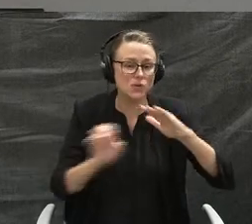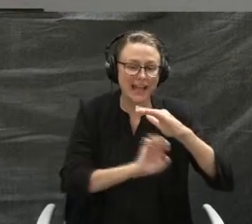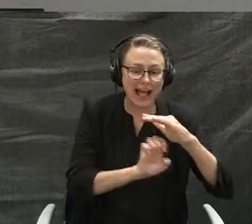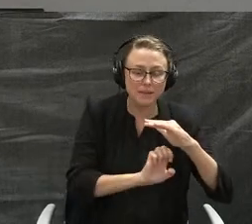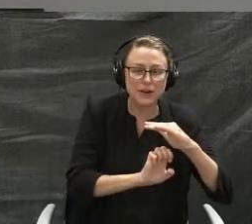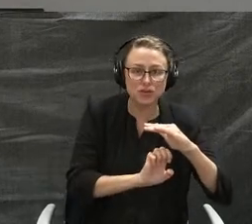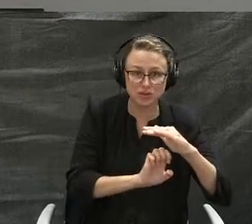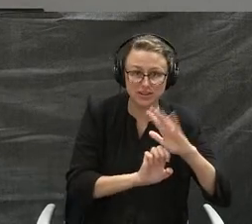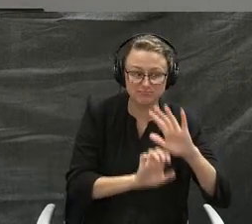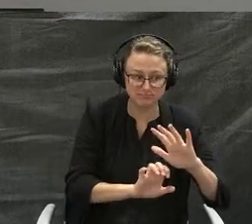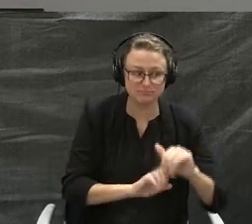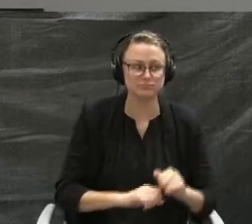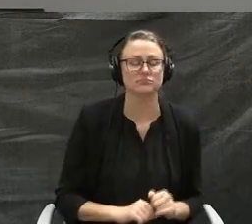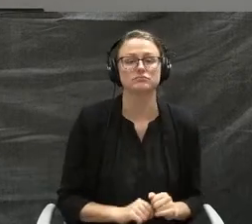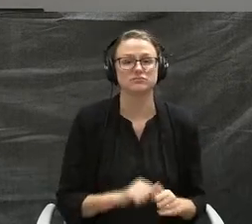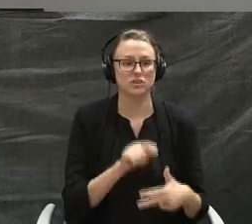protocols that we need to do to support that.